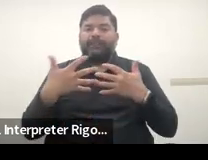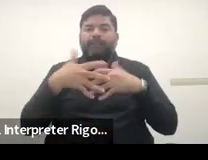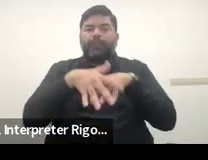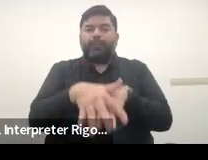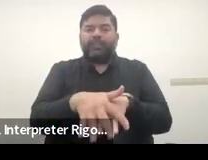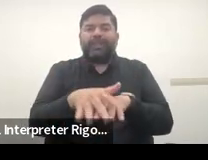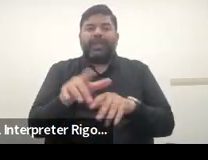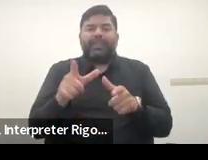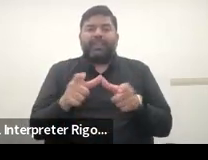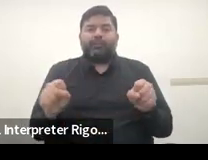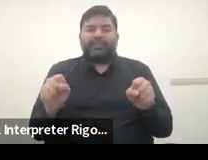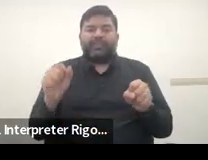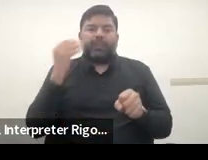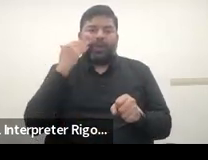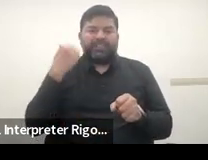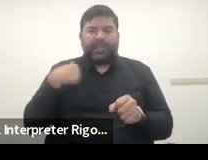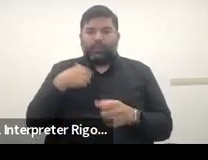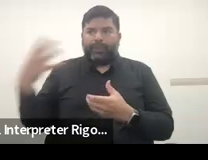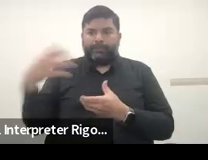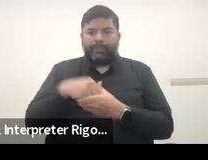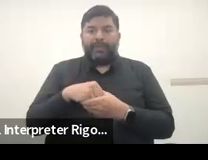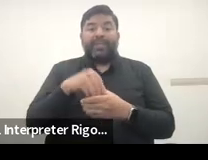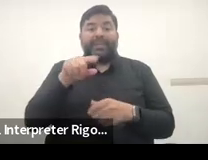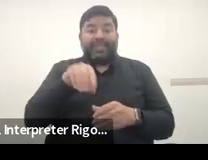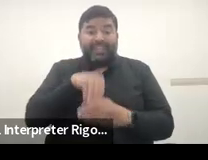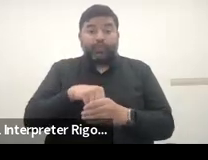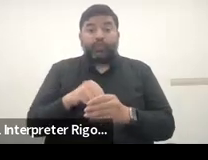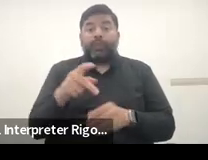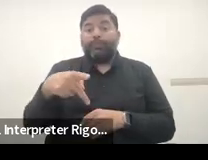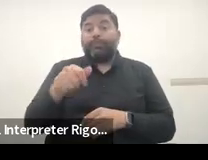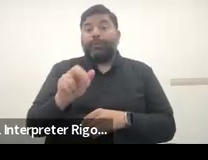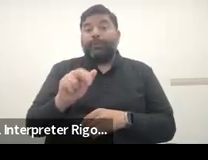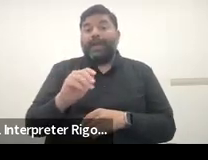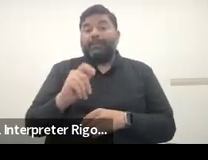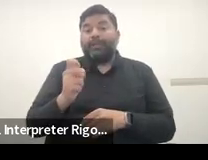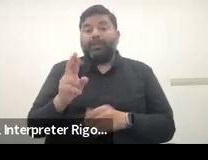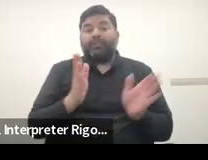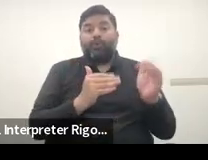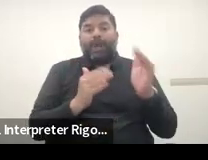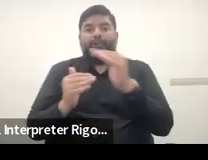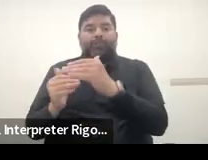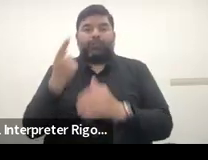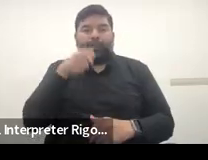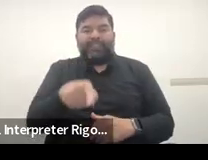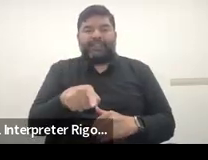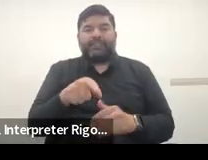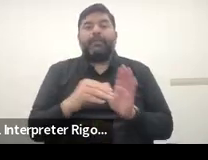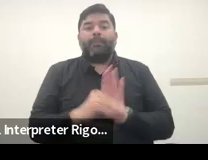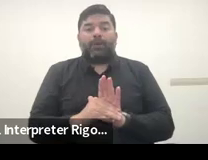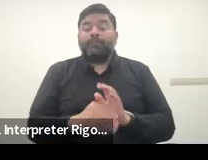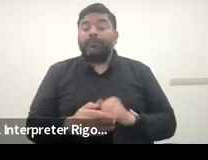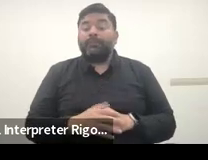into the ASL Knowledge Graph into the parameters of the model. Sheth et al created